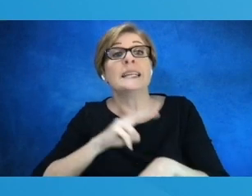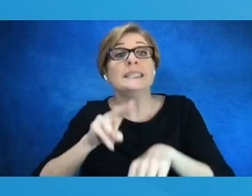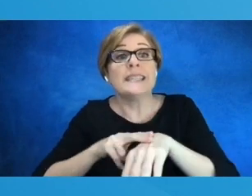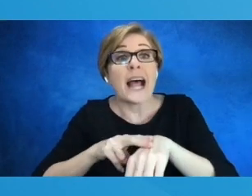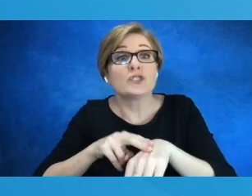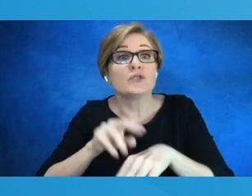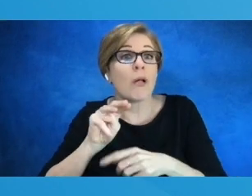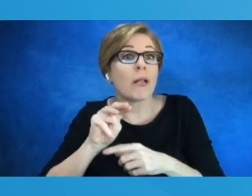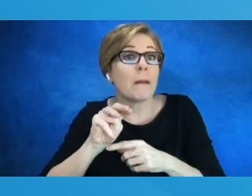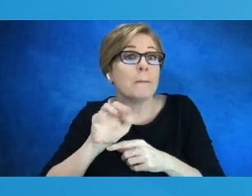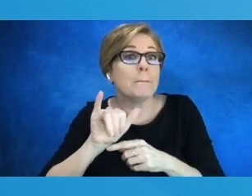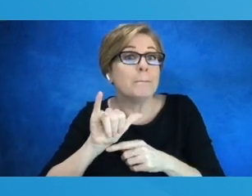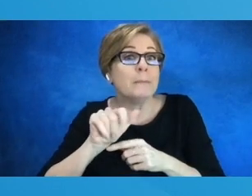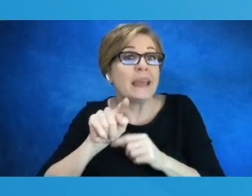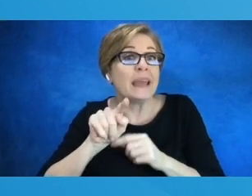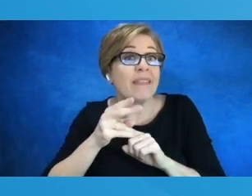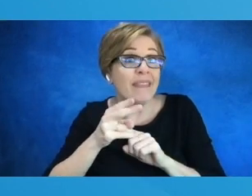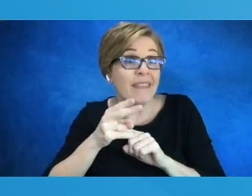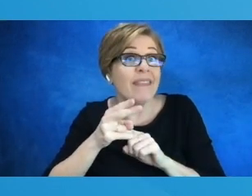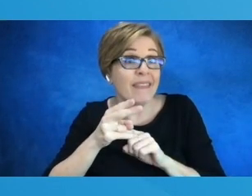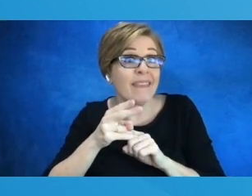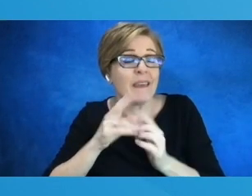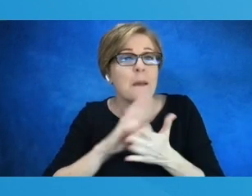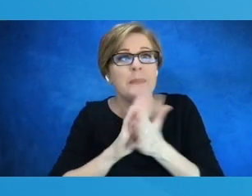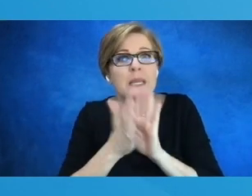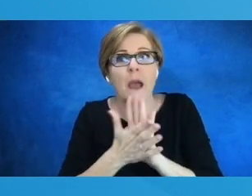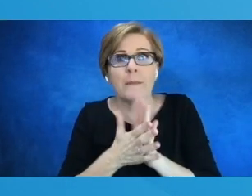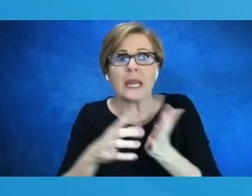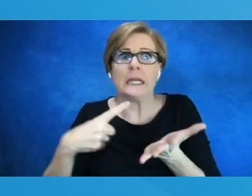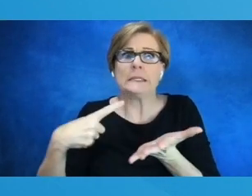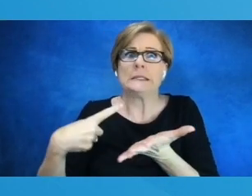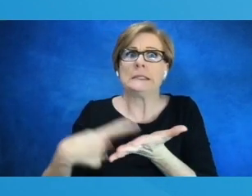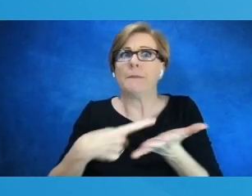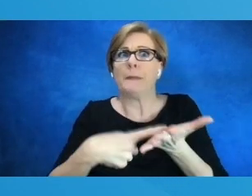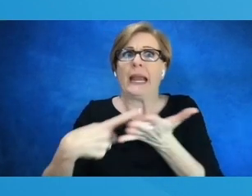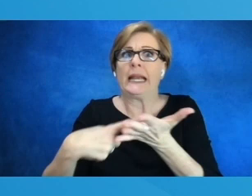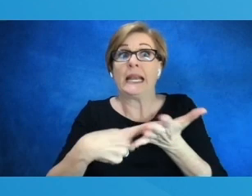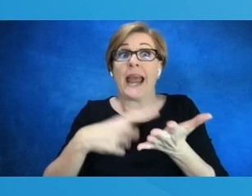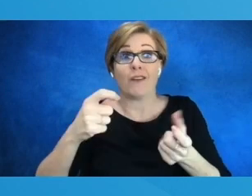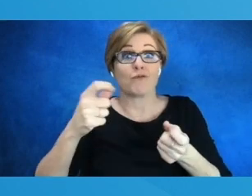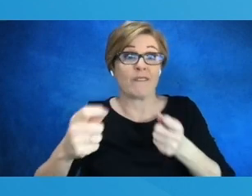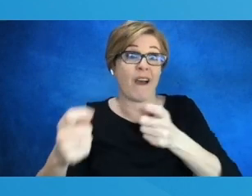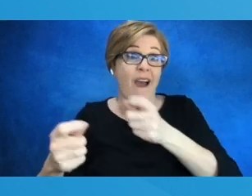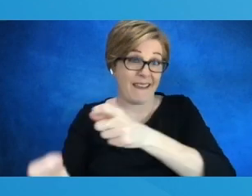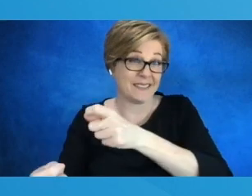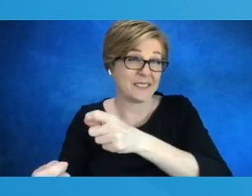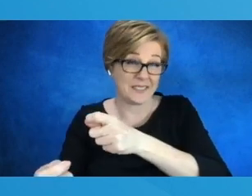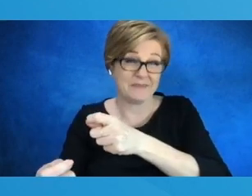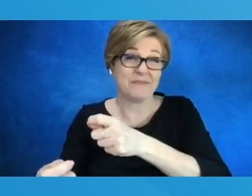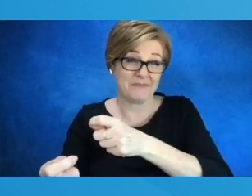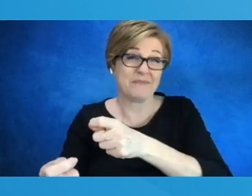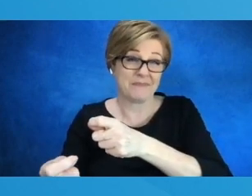That's a really great observation and something for us to think about, learning from the differences of these.